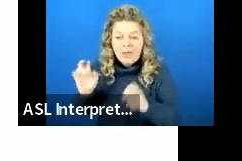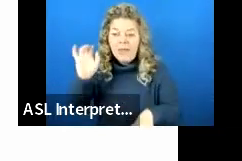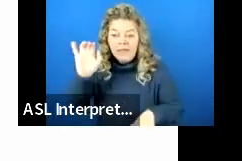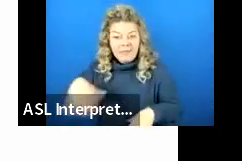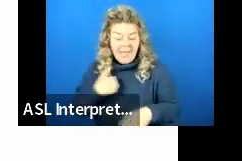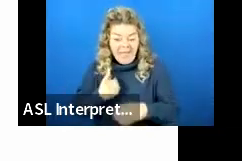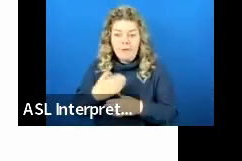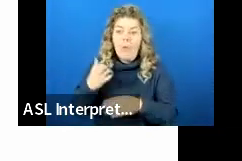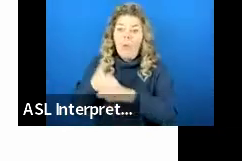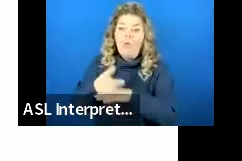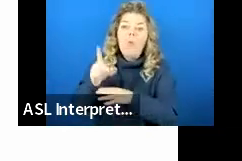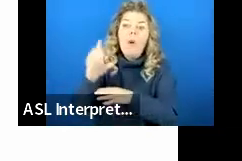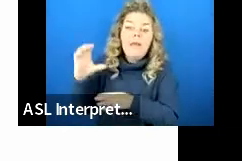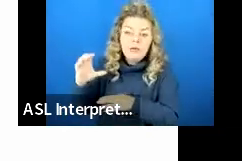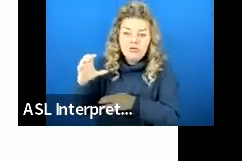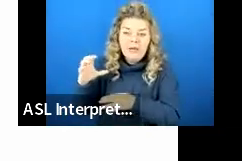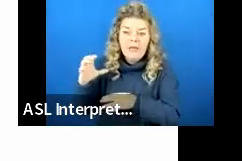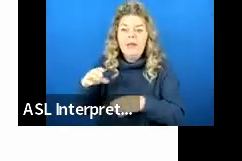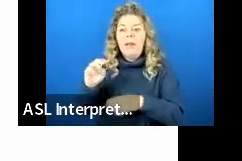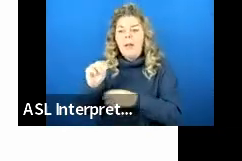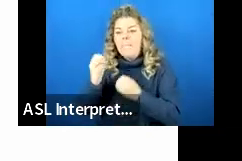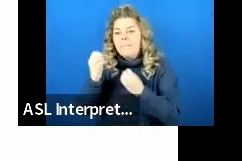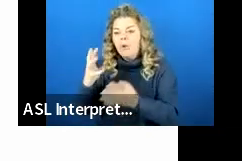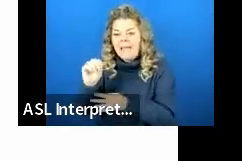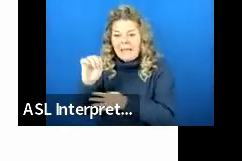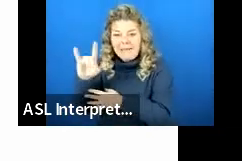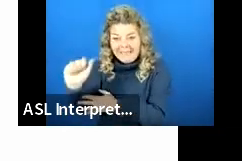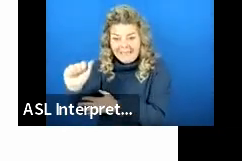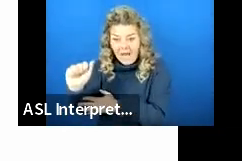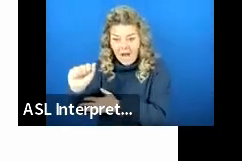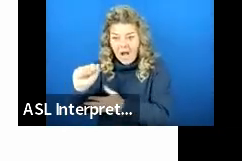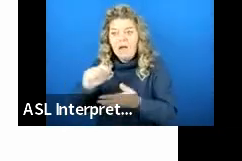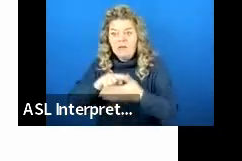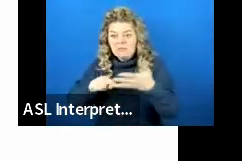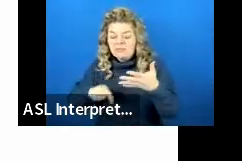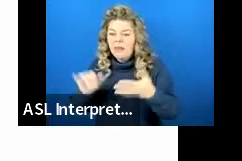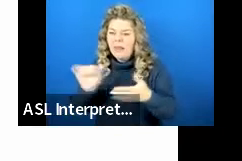curated multimedia material across disciplines like policy,